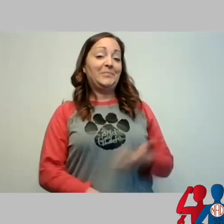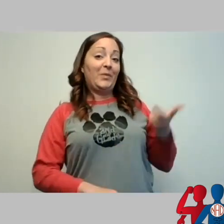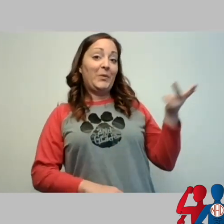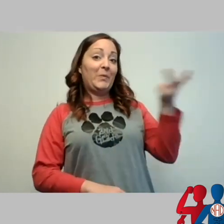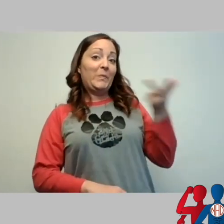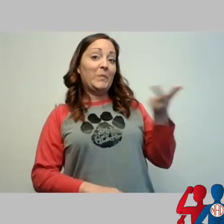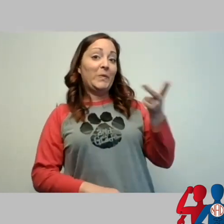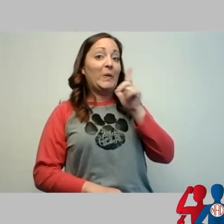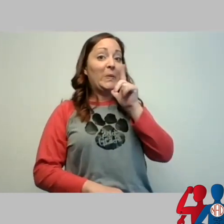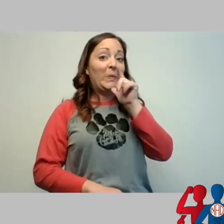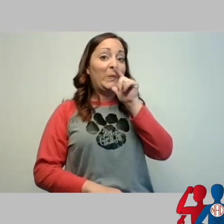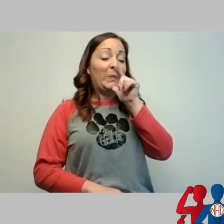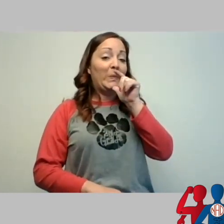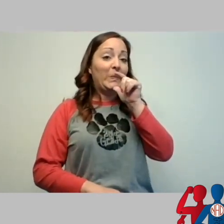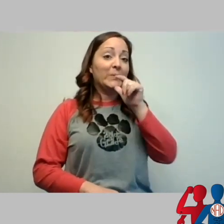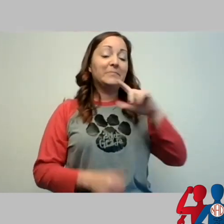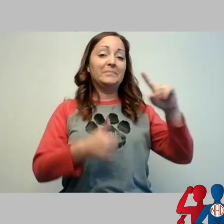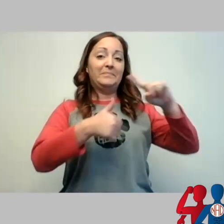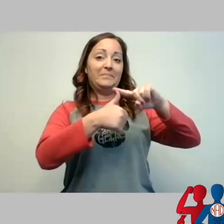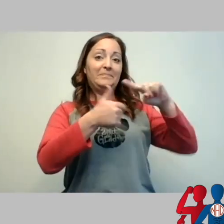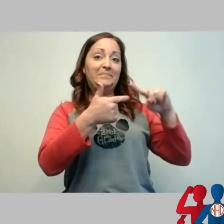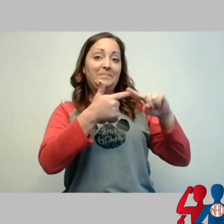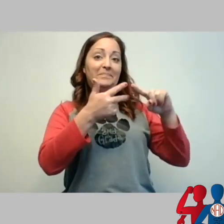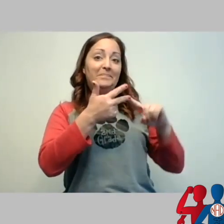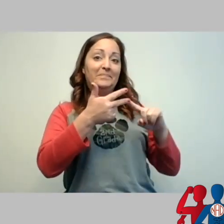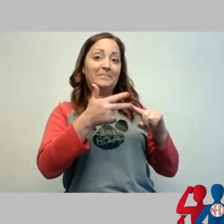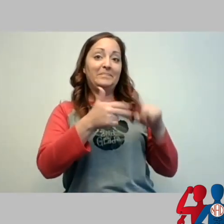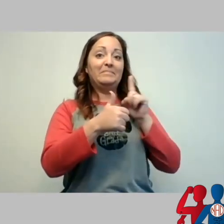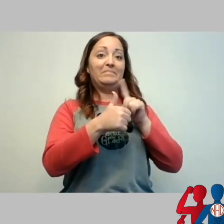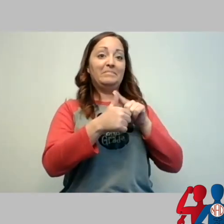Let me introduce the three of us.